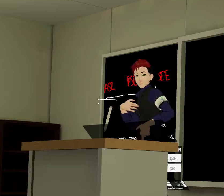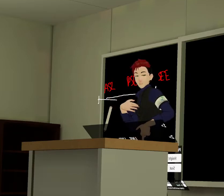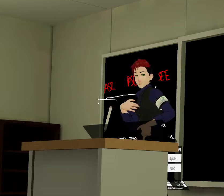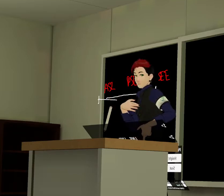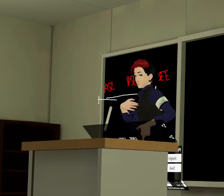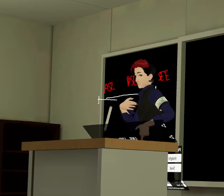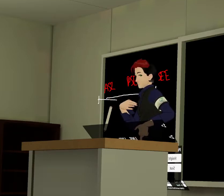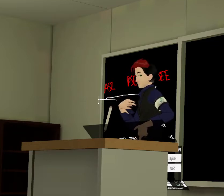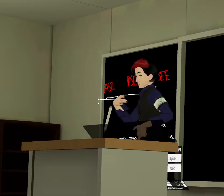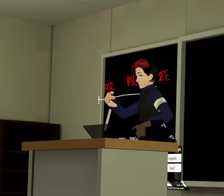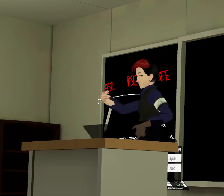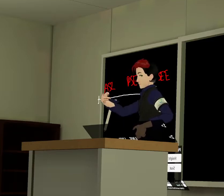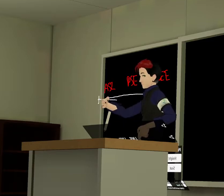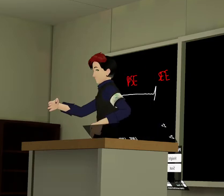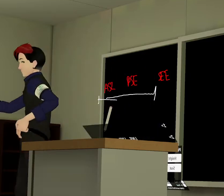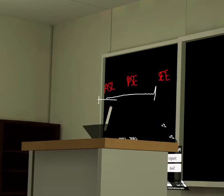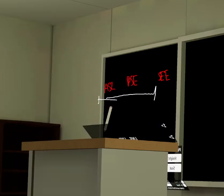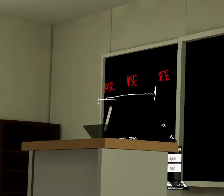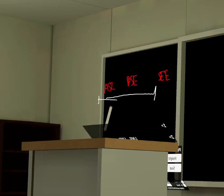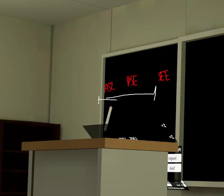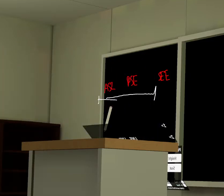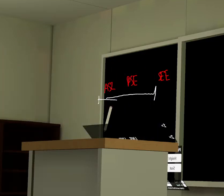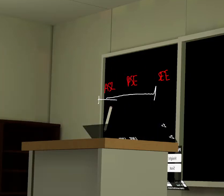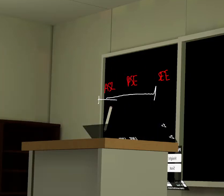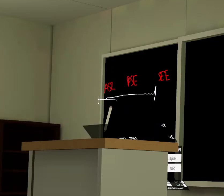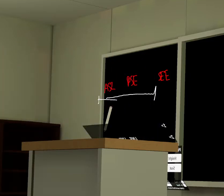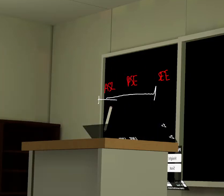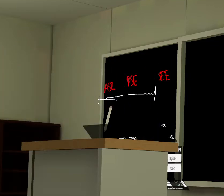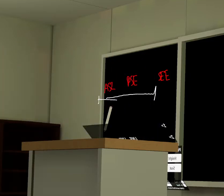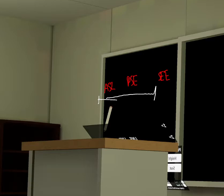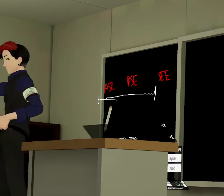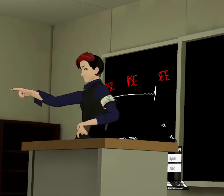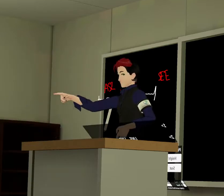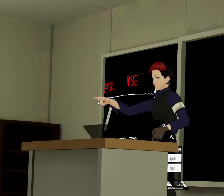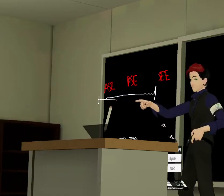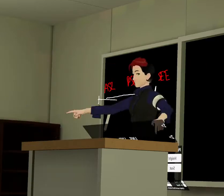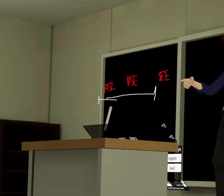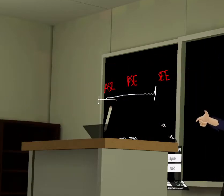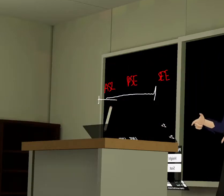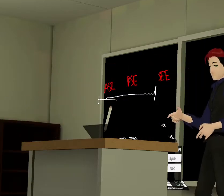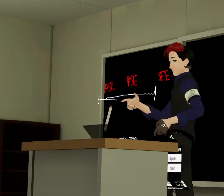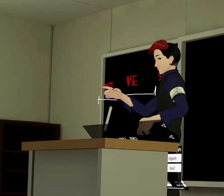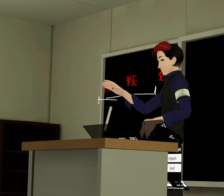flat hand forward yes yes yes